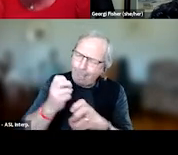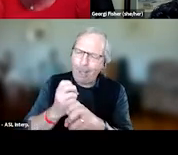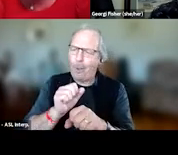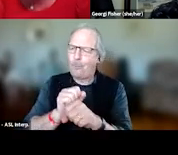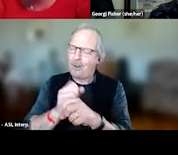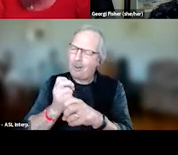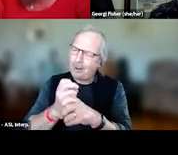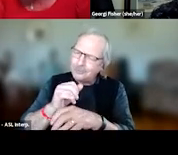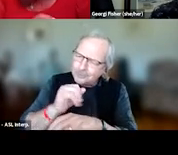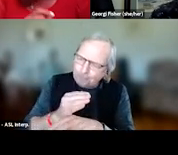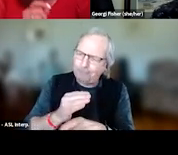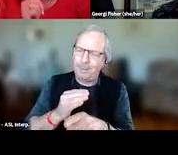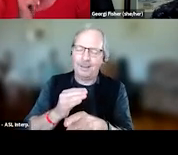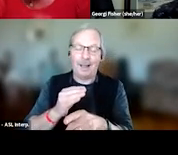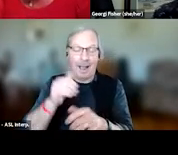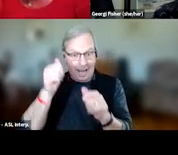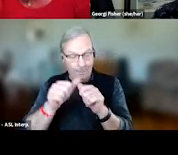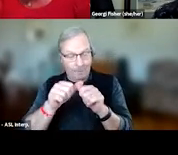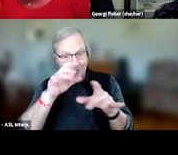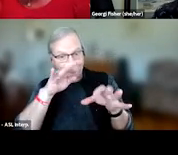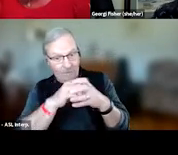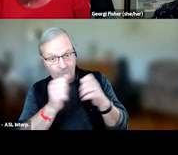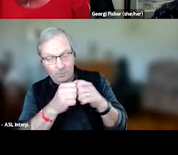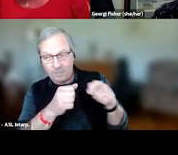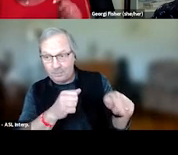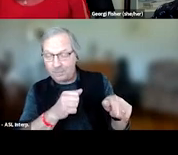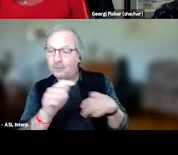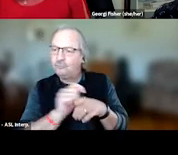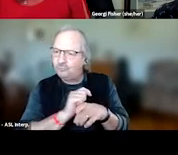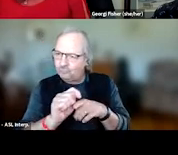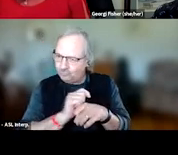And I remember being part of the training for the SOAR